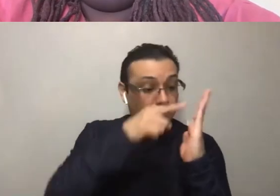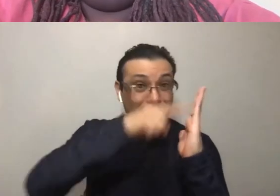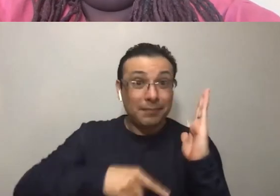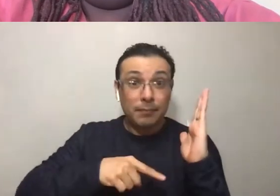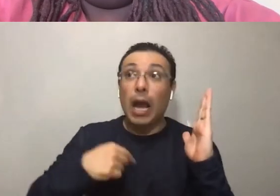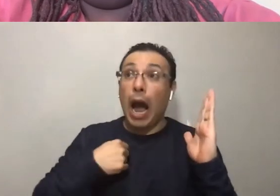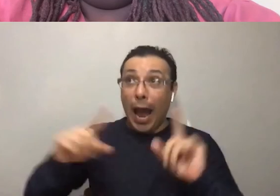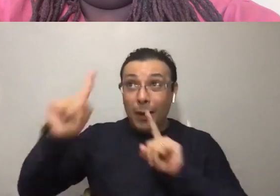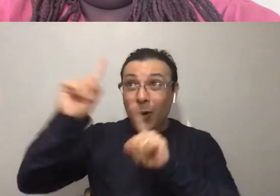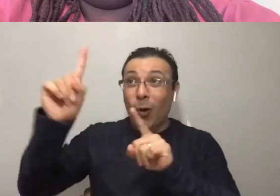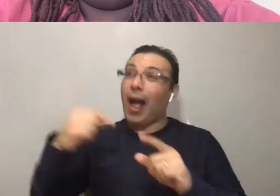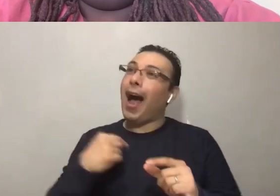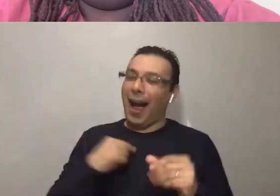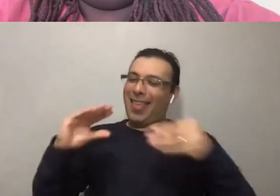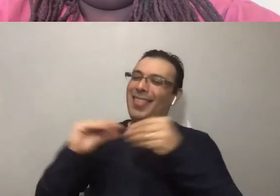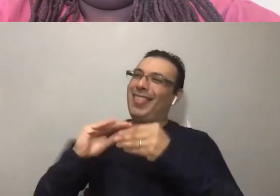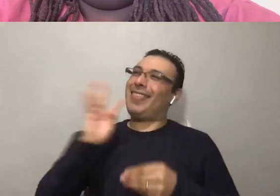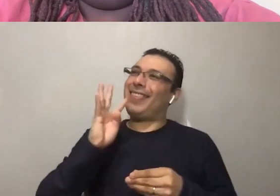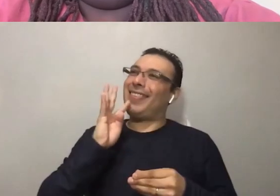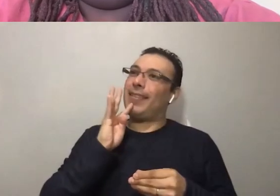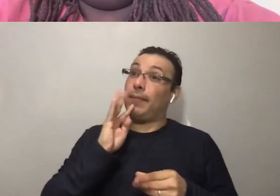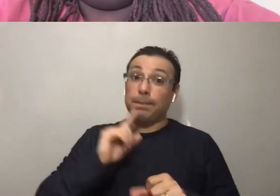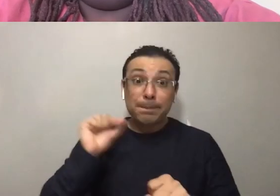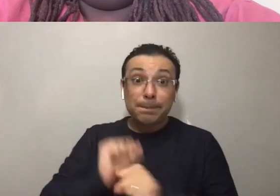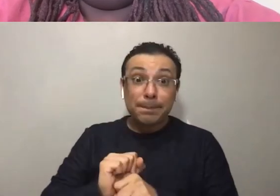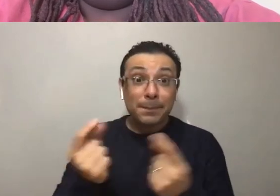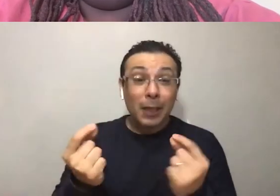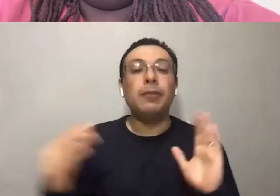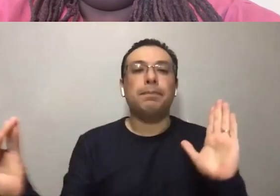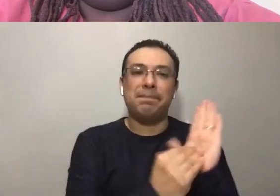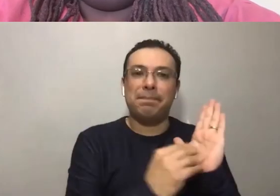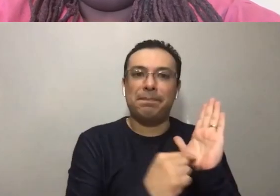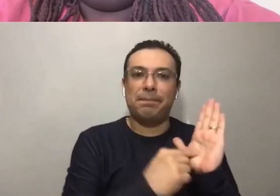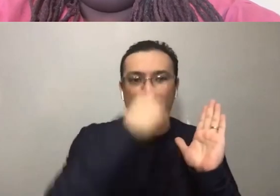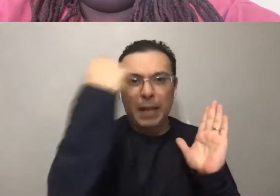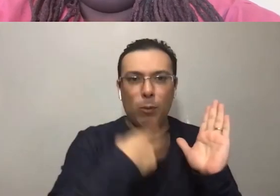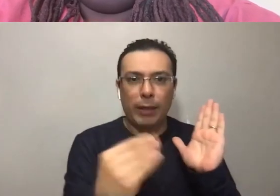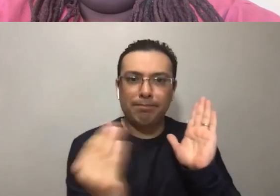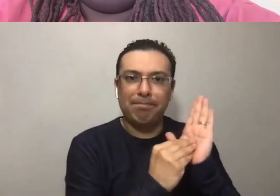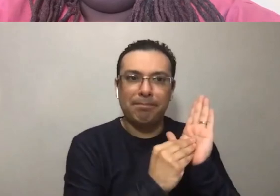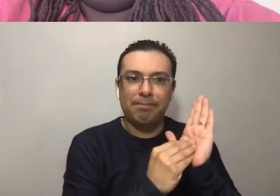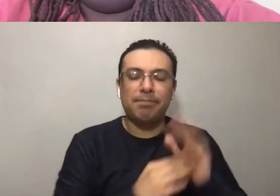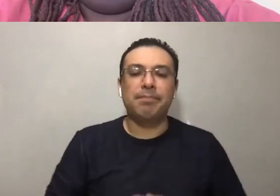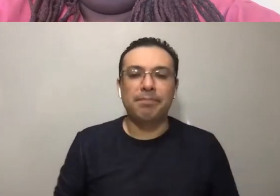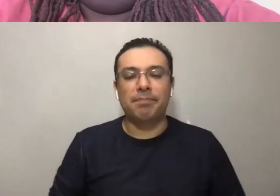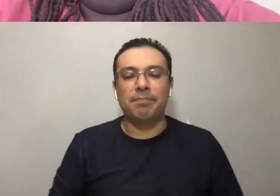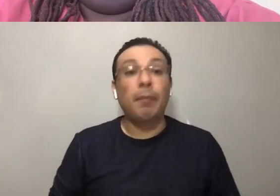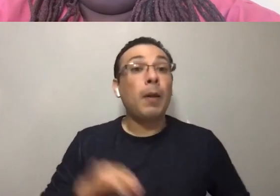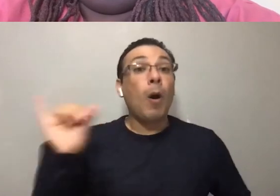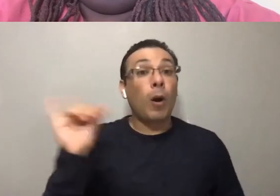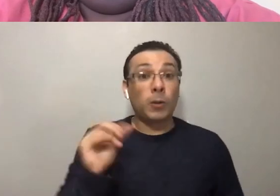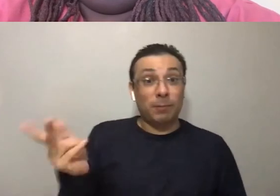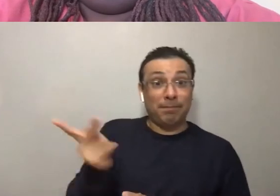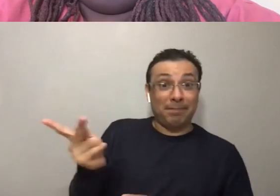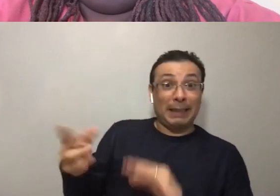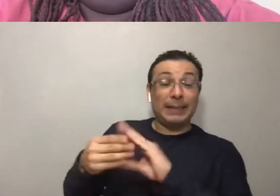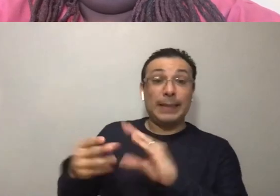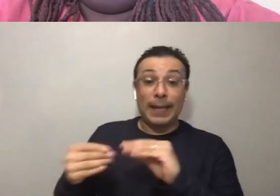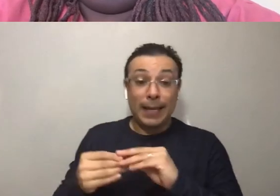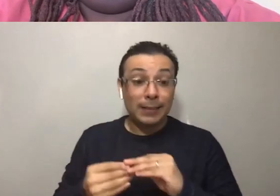They’ve also shared to do a more diverse and inclusive pool of clients but also of consultants—